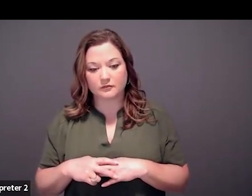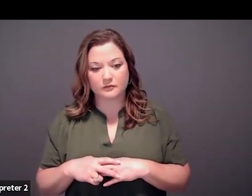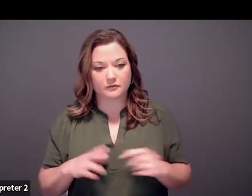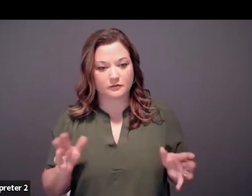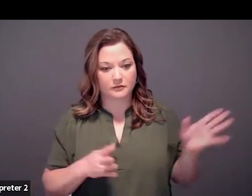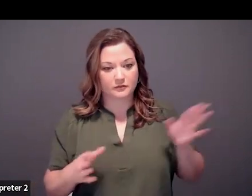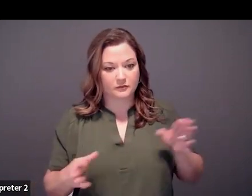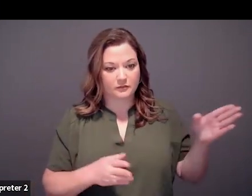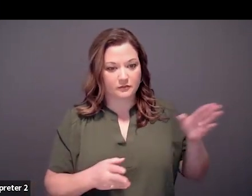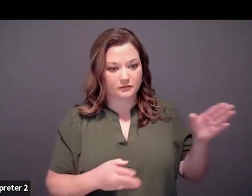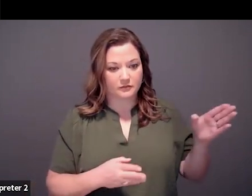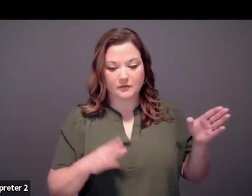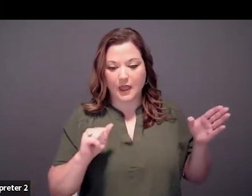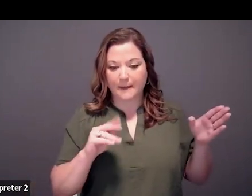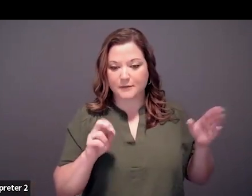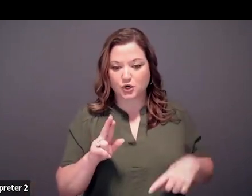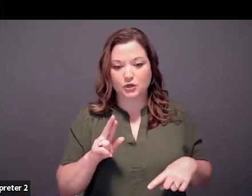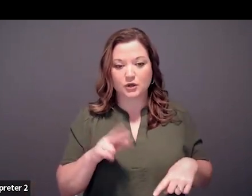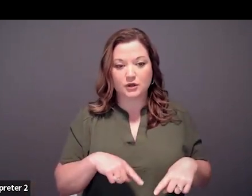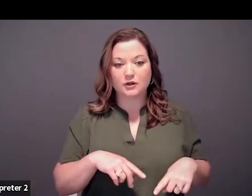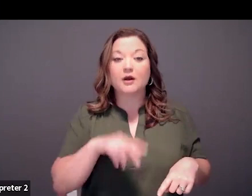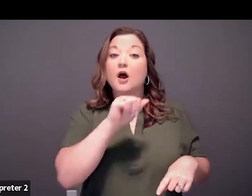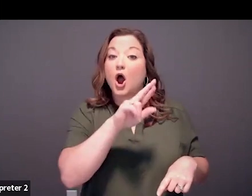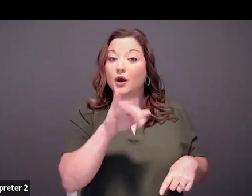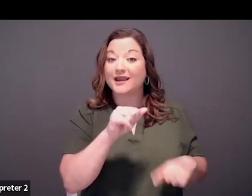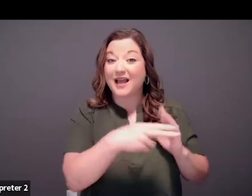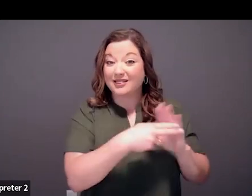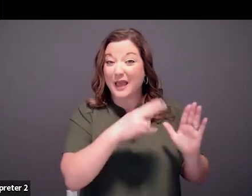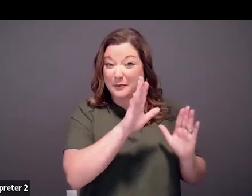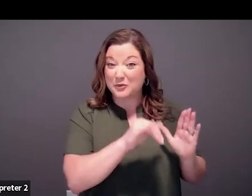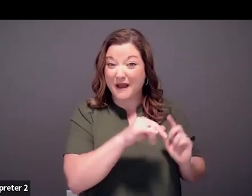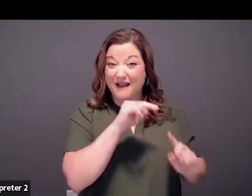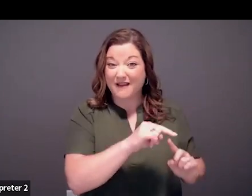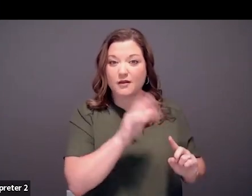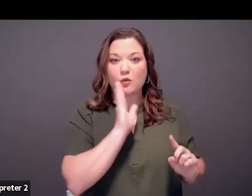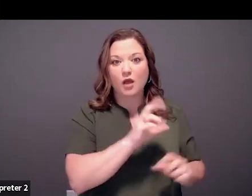The difference is the ARIA labeled by is going to actually override the label.